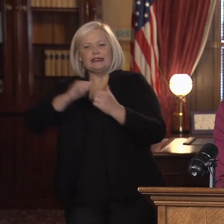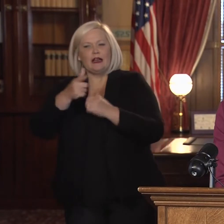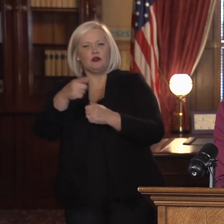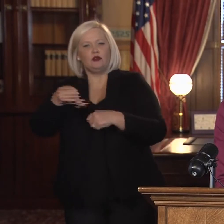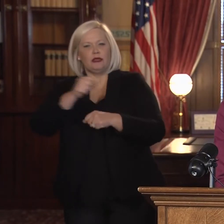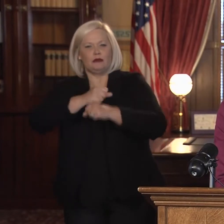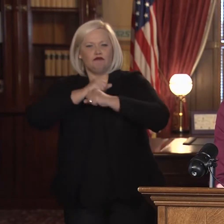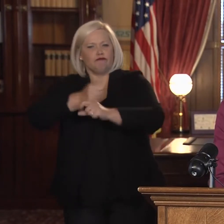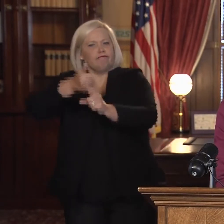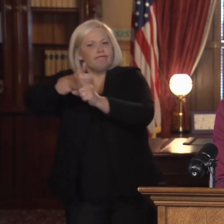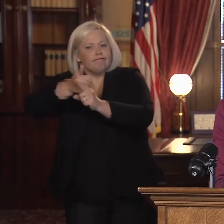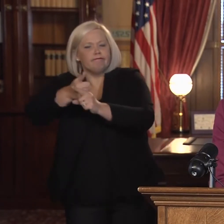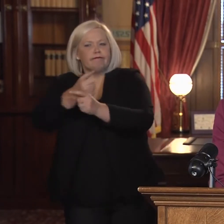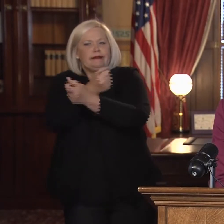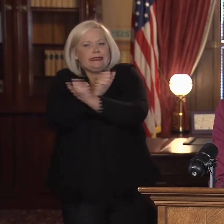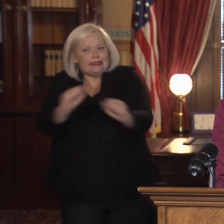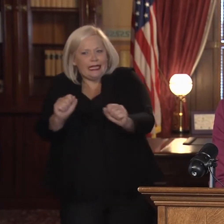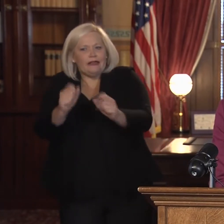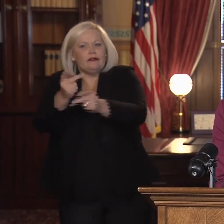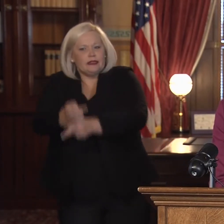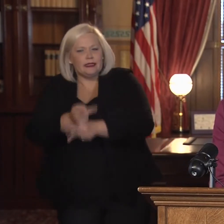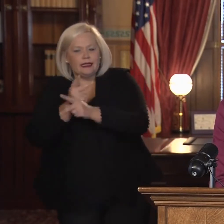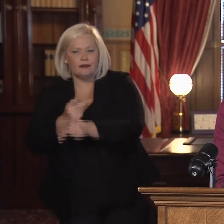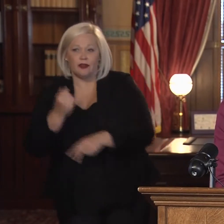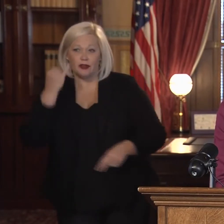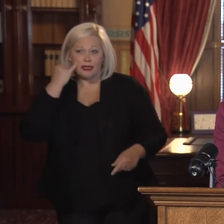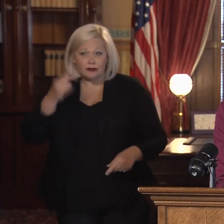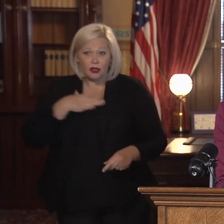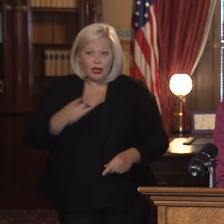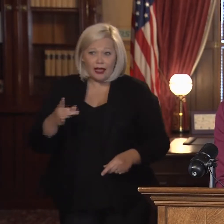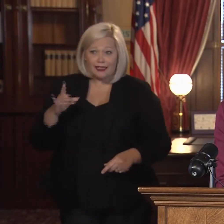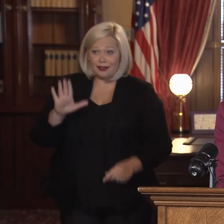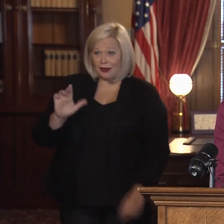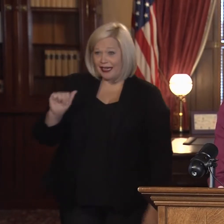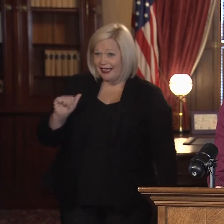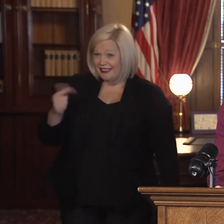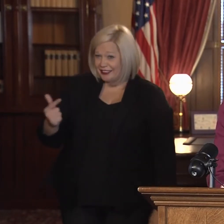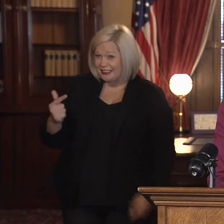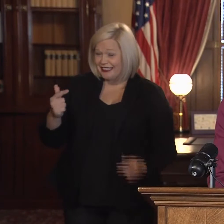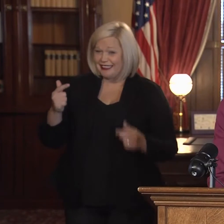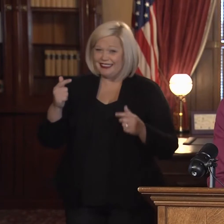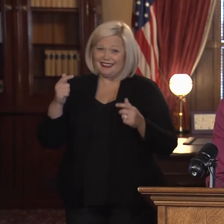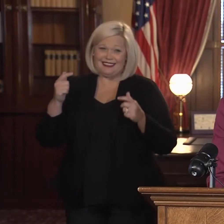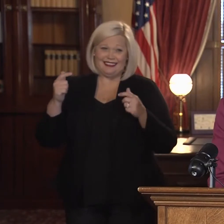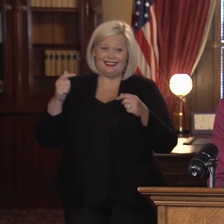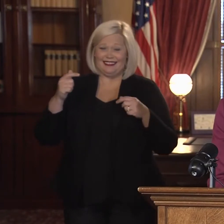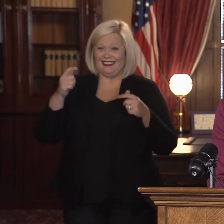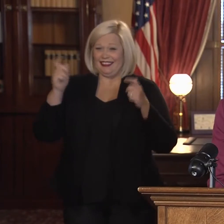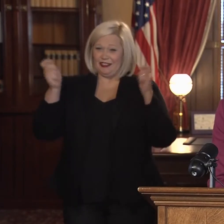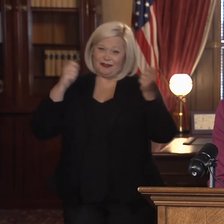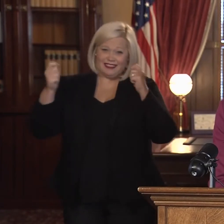PROVIDE SUGGESTIONS AND TIPS ON HOW THEY CAN BE SMART AND SAFE